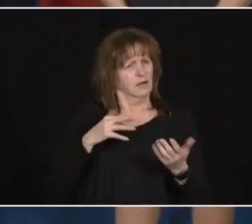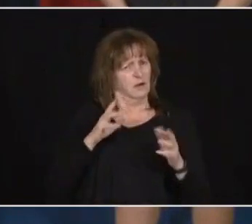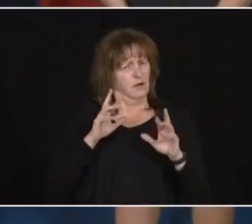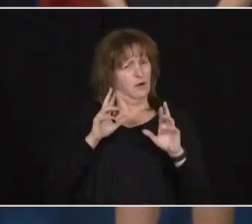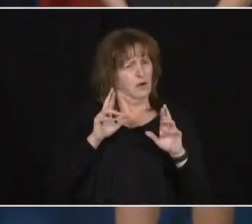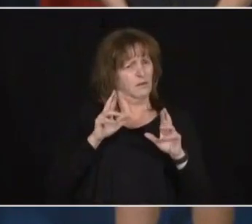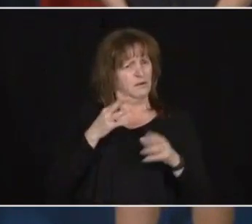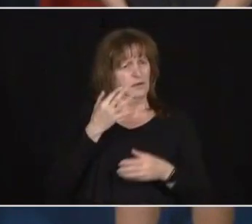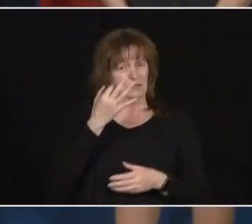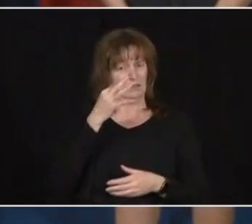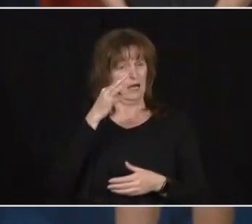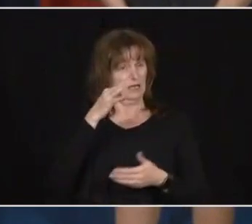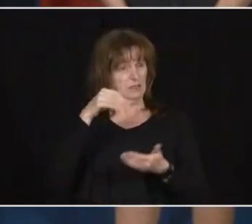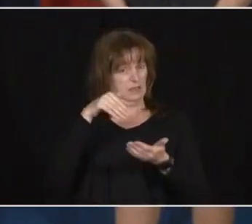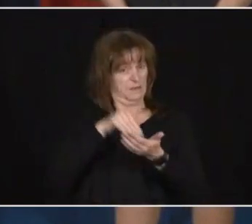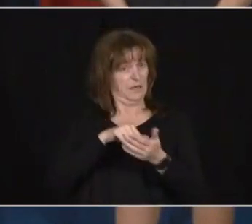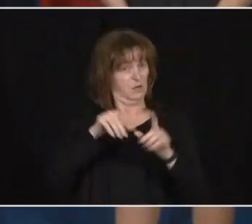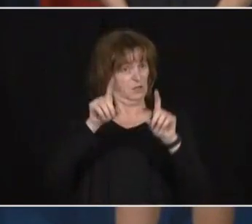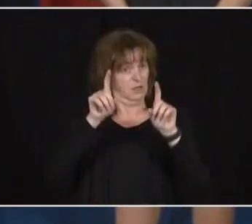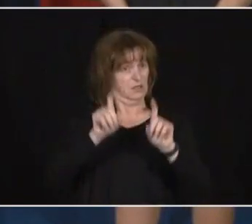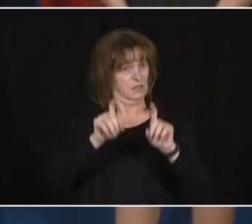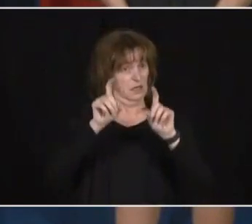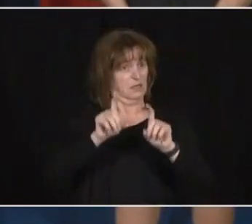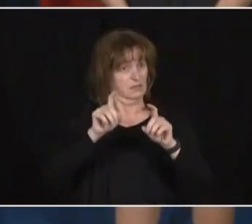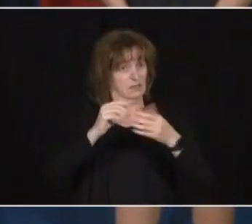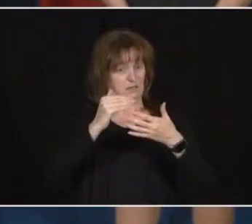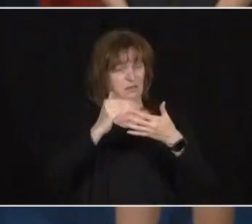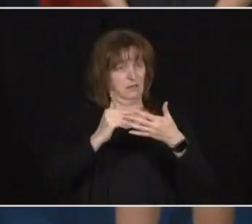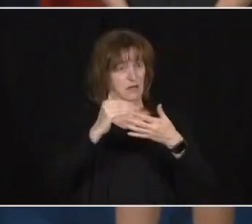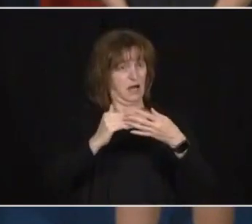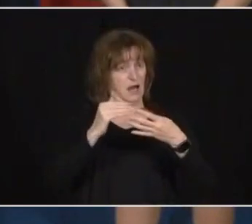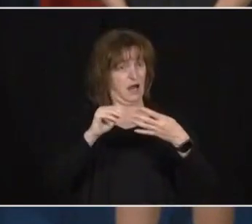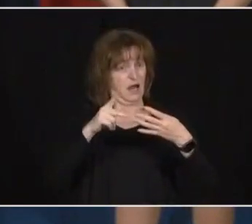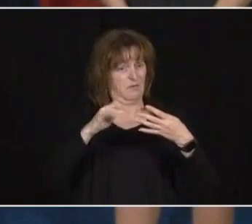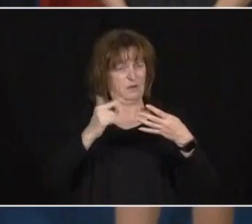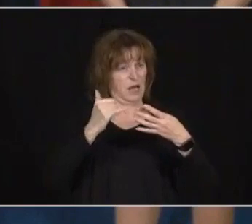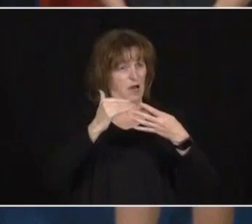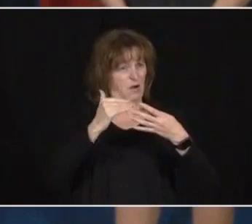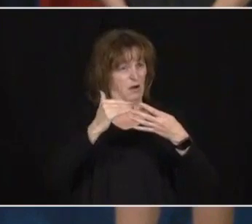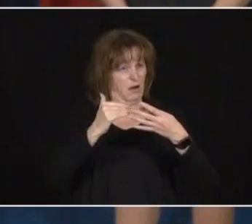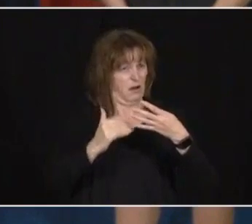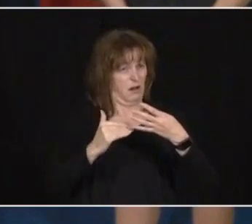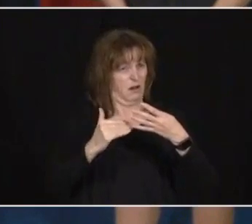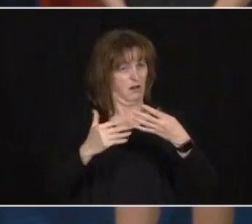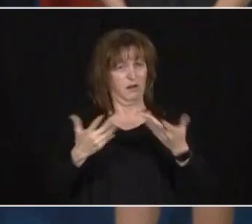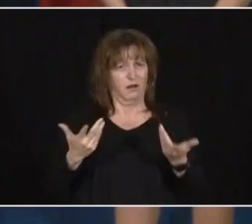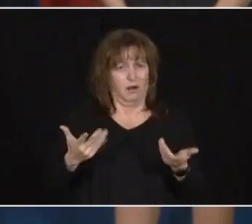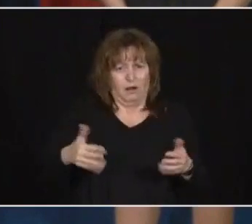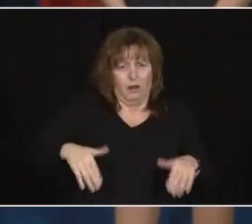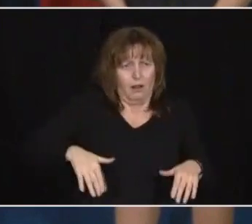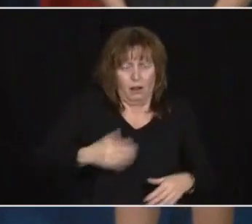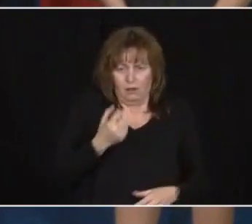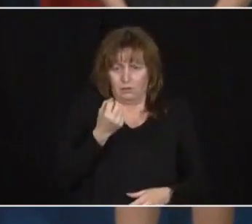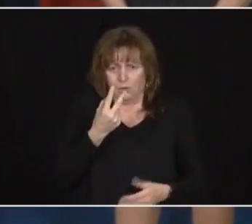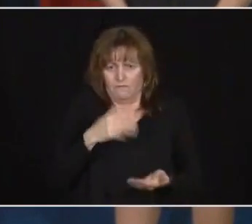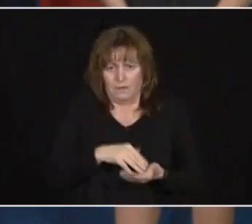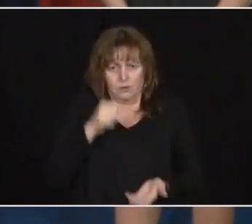near the end of the month and yesterday we didn't even crack 12,000. I'm wondering why this is continuing to